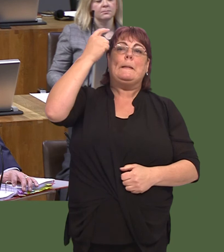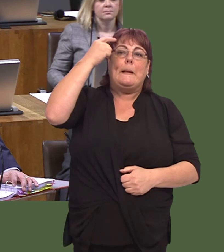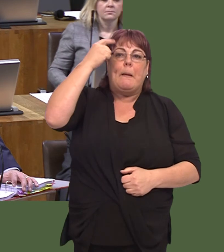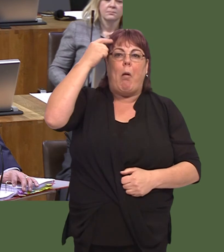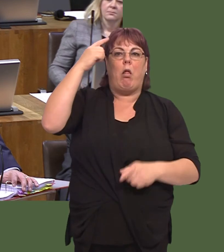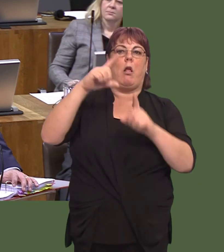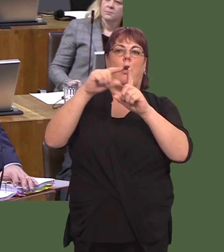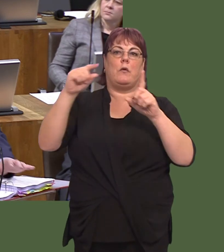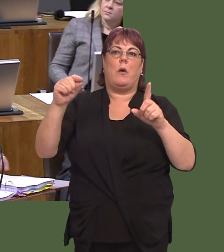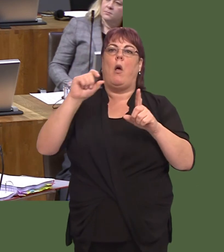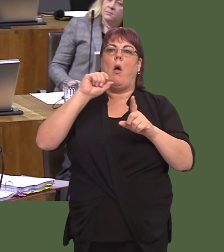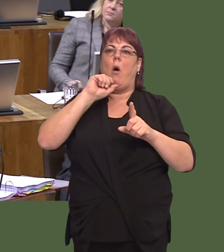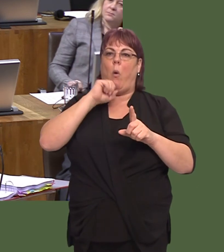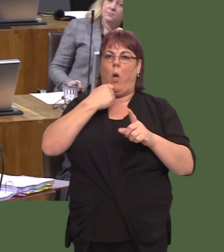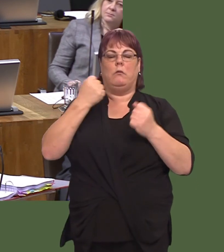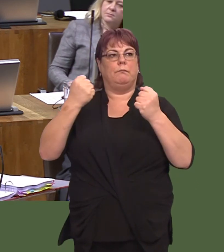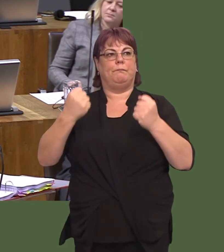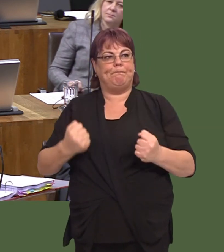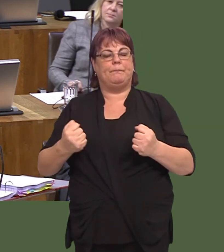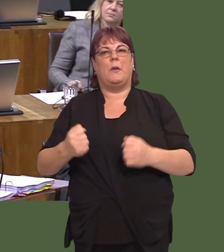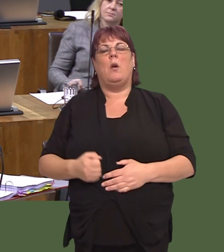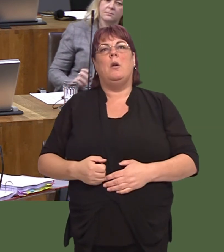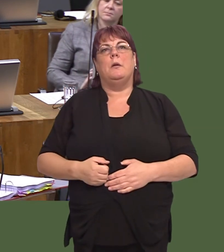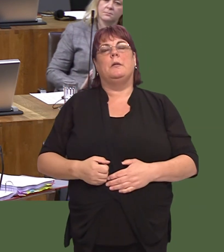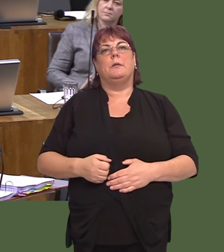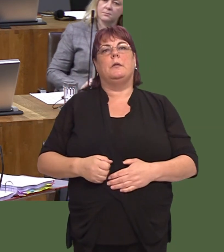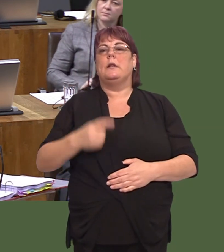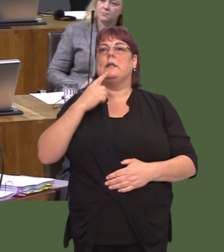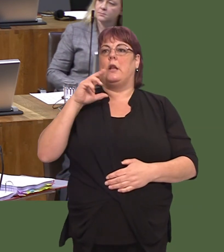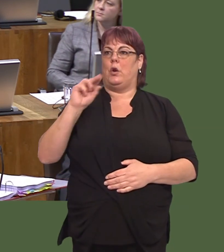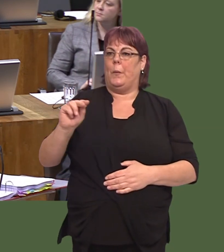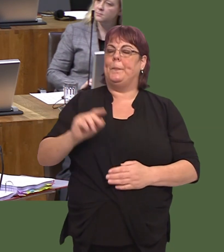Carwyn Jones: Of not sensible, I understand that a letter was sent by an MP Iíve not